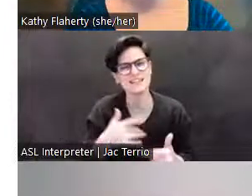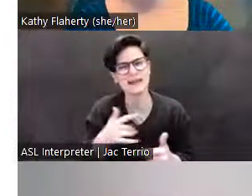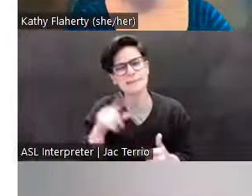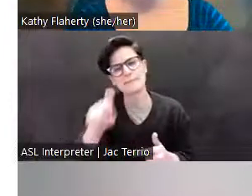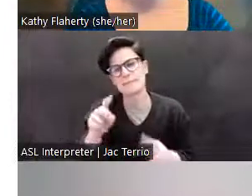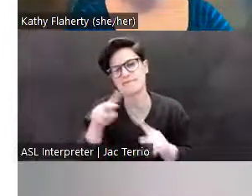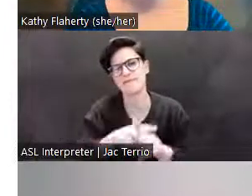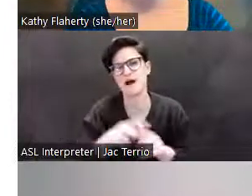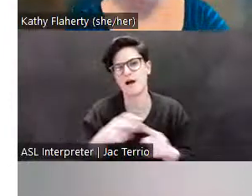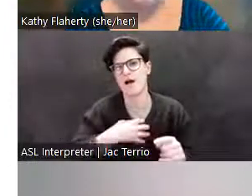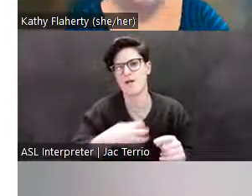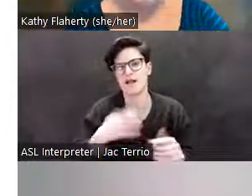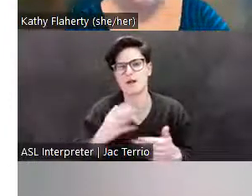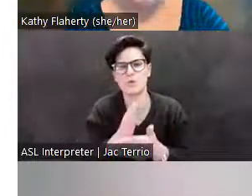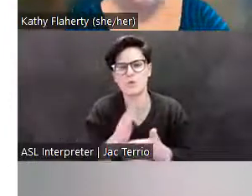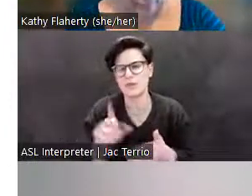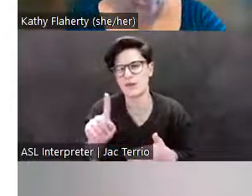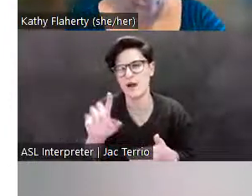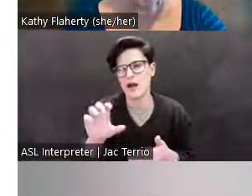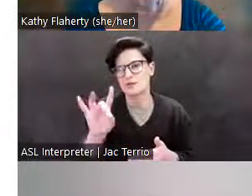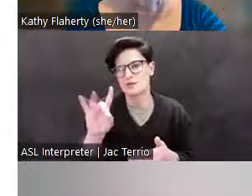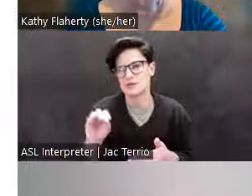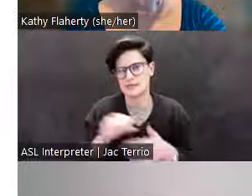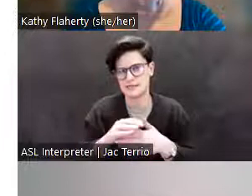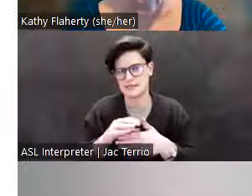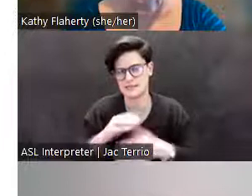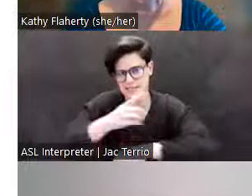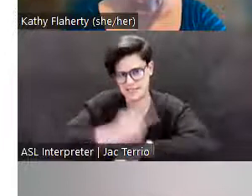complaints within a 180 days of the date that the alleged discrimination occurred.